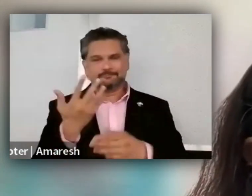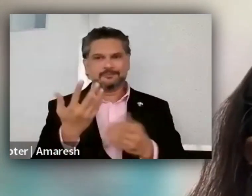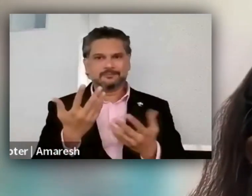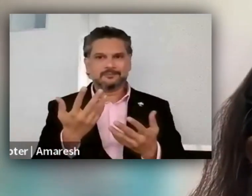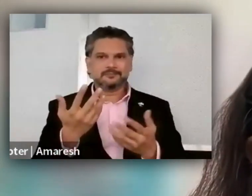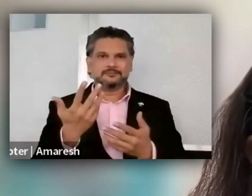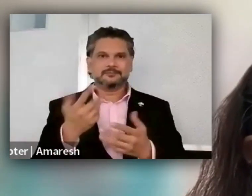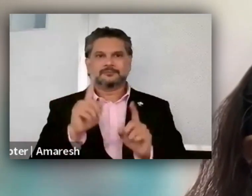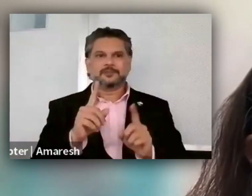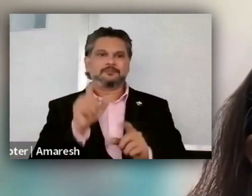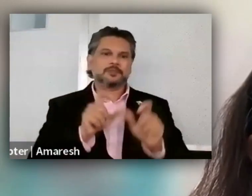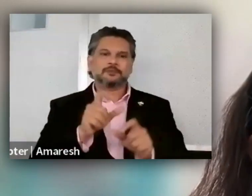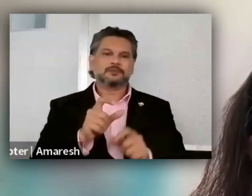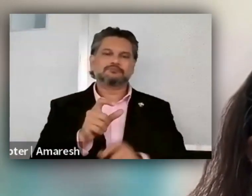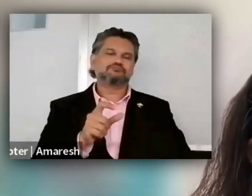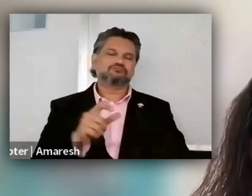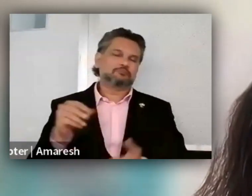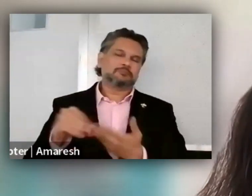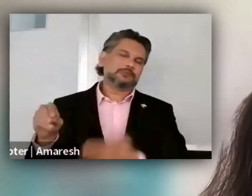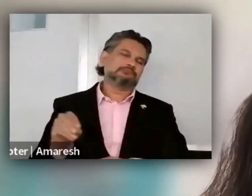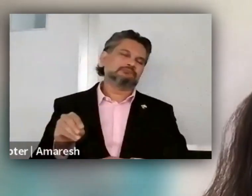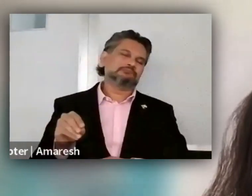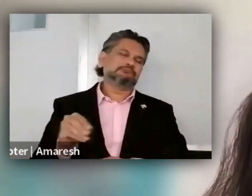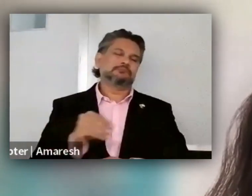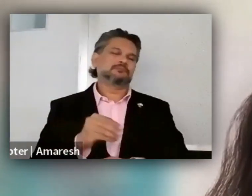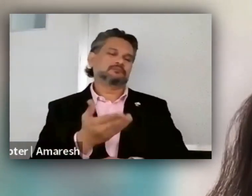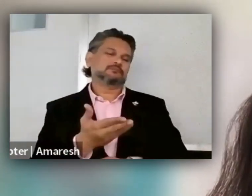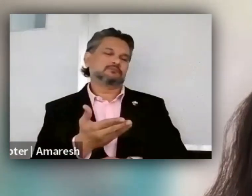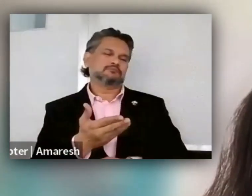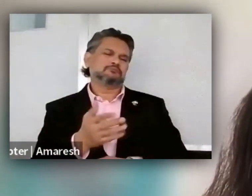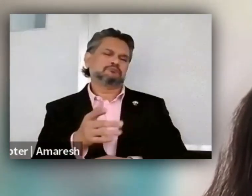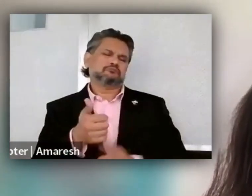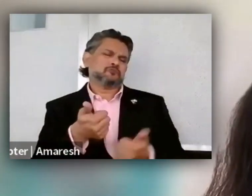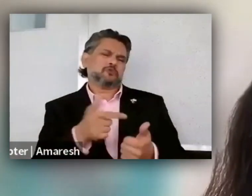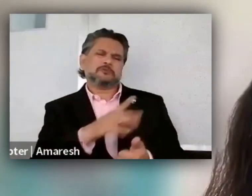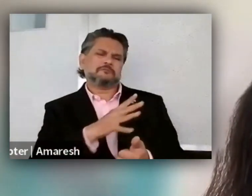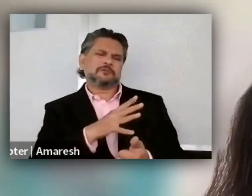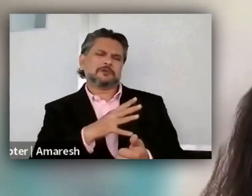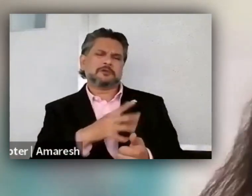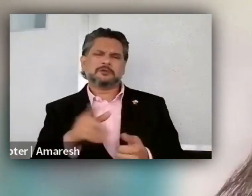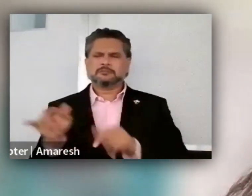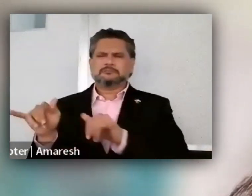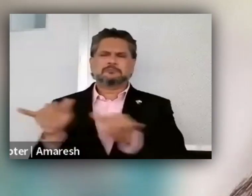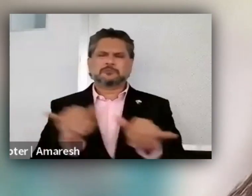When things that are, when people don't want to pay for something, when they have something that it's almost as good.